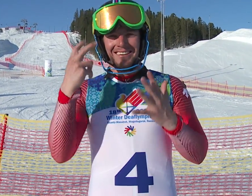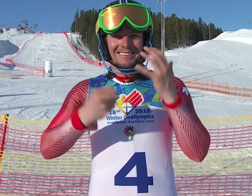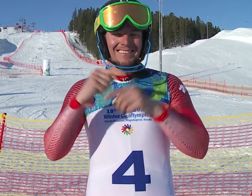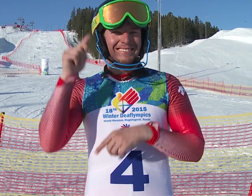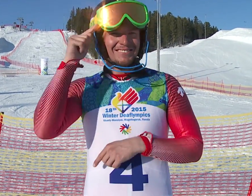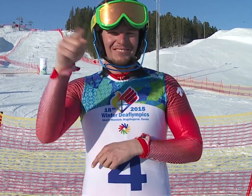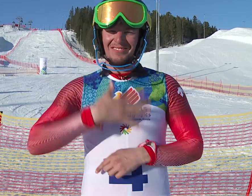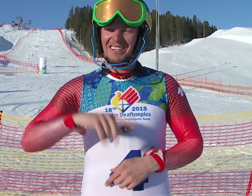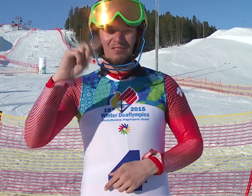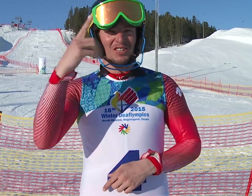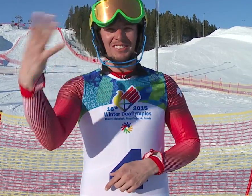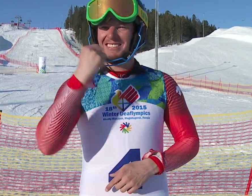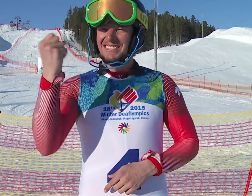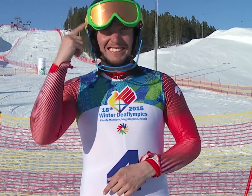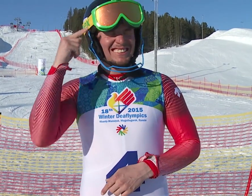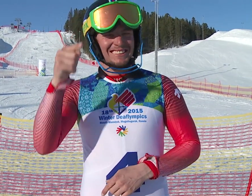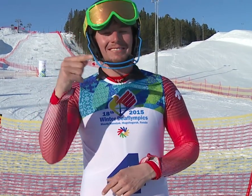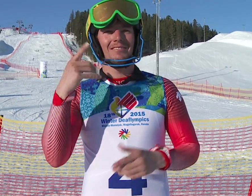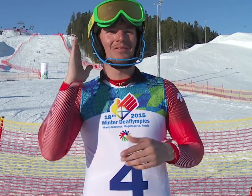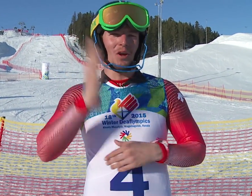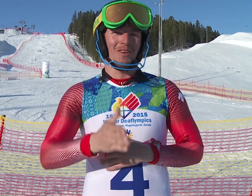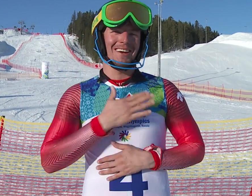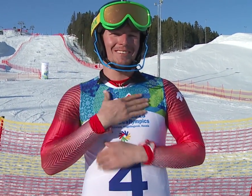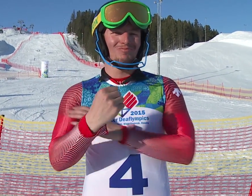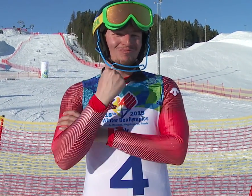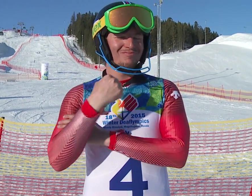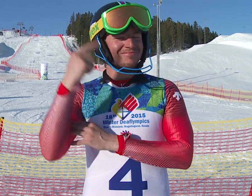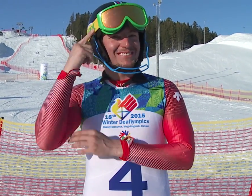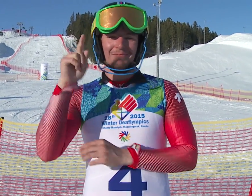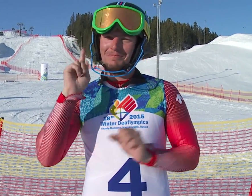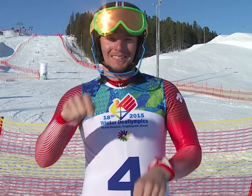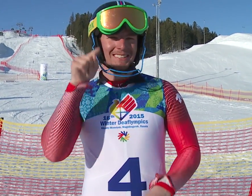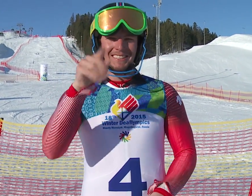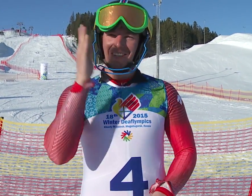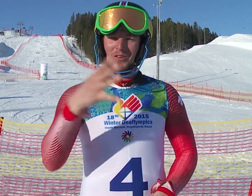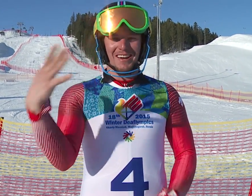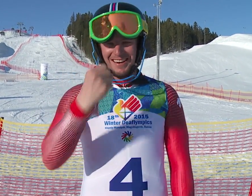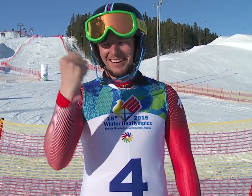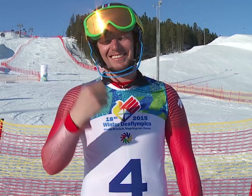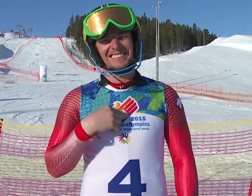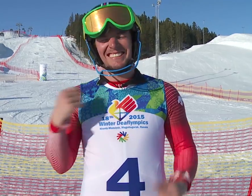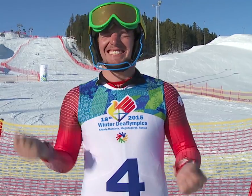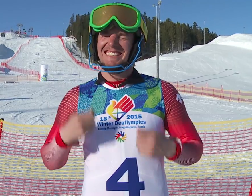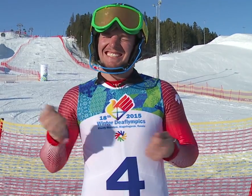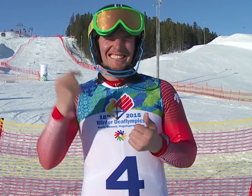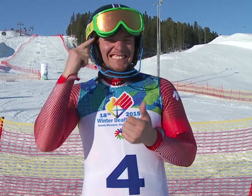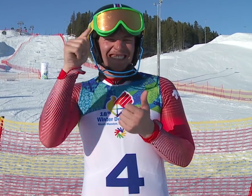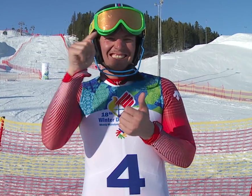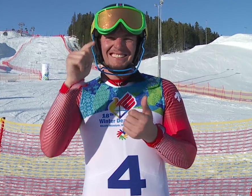my training even though it would take 8 years. I wanted the gold. I had my mind set on winning a medal in my strongest event, the downhill event. I had to win this one. I had my goal set on winning while I was training.